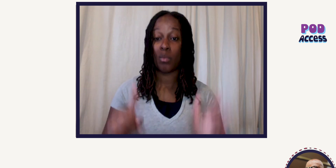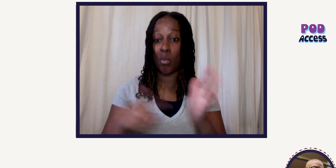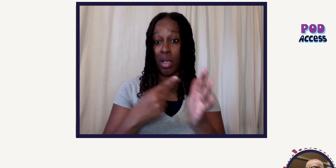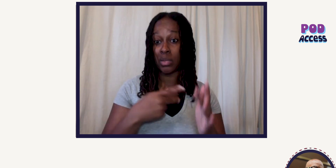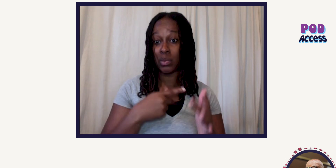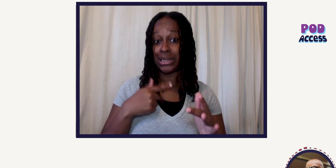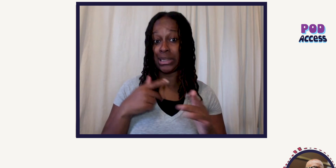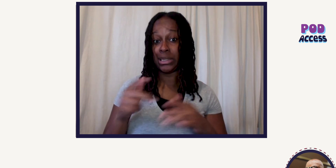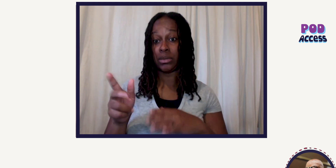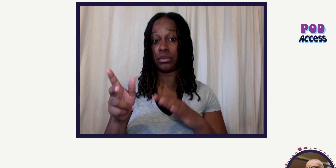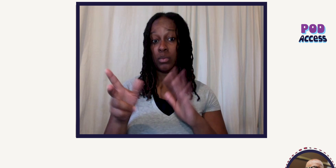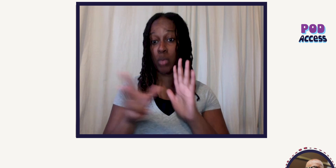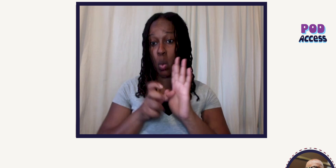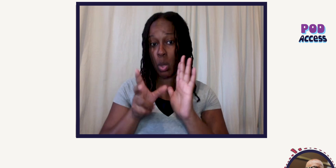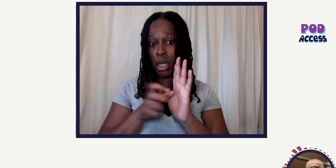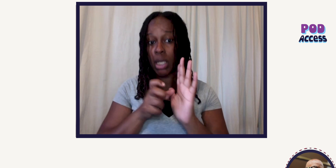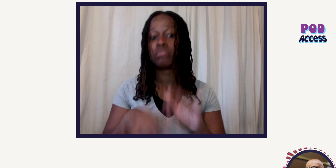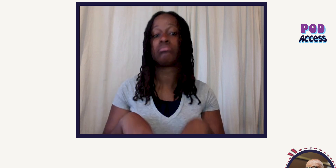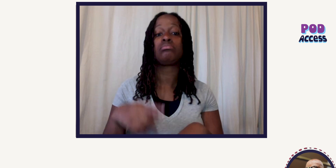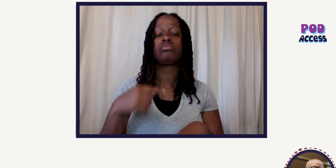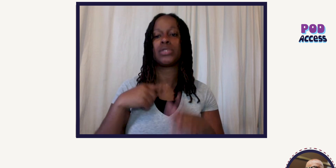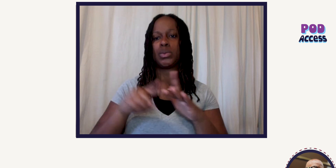Once we record it, then we start promoting it. And then it ramps up.